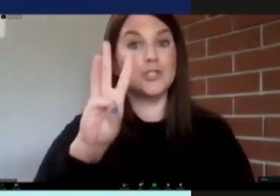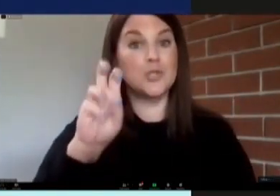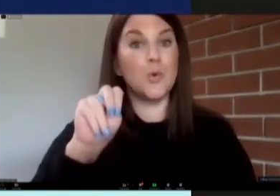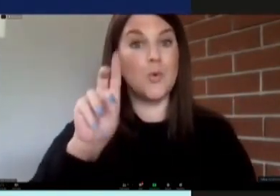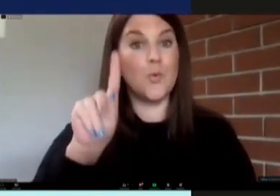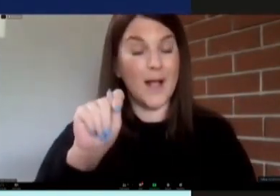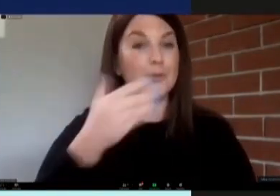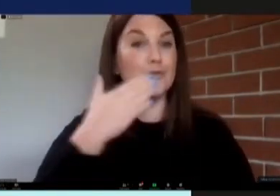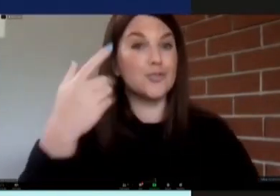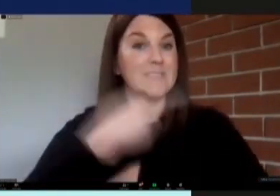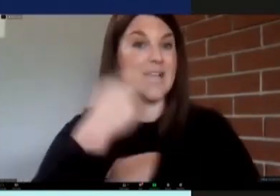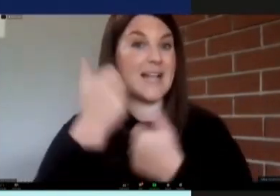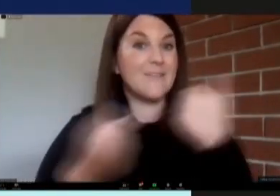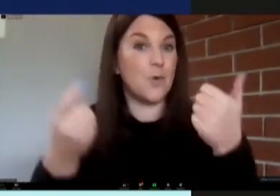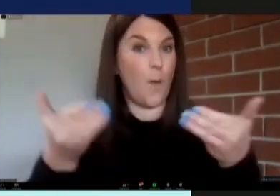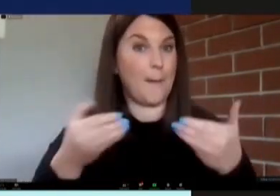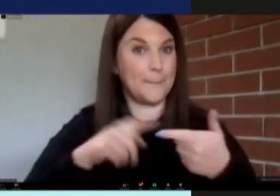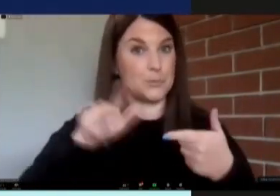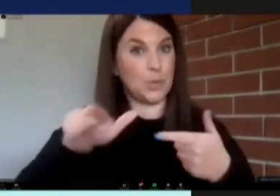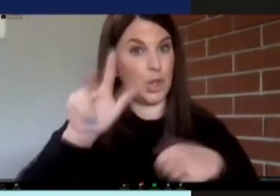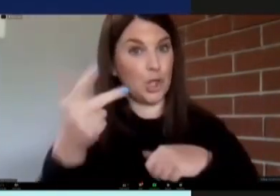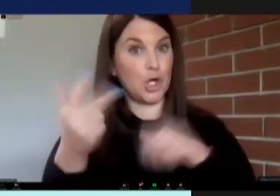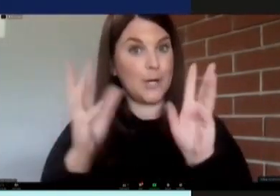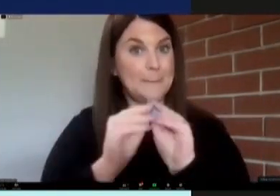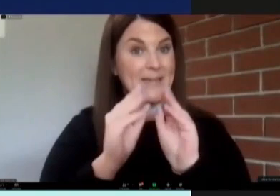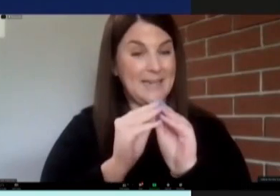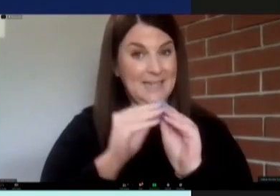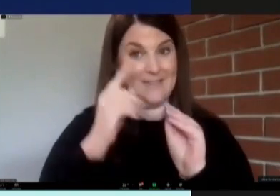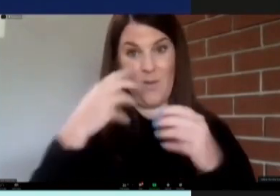Welcome to the third meeting of the Federal COVID-19 Health Equity Task Force.